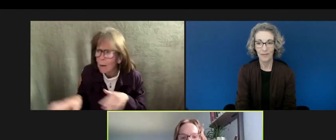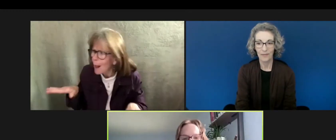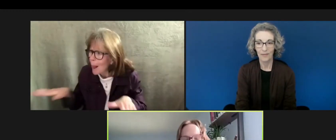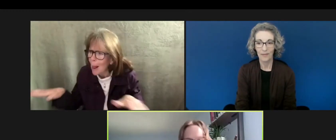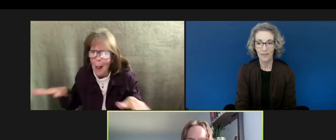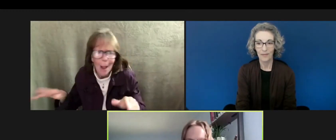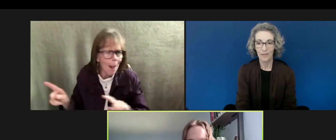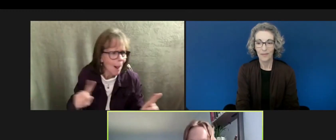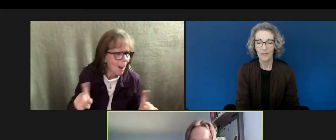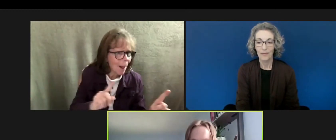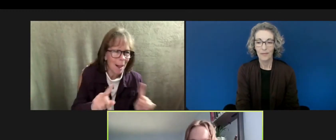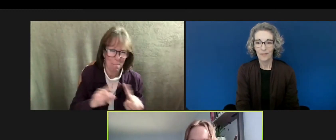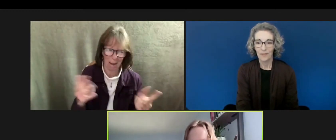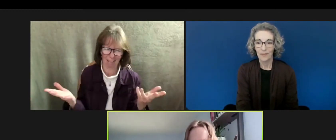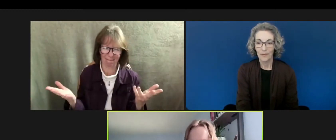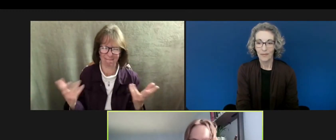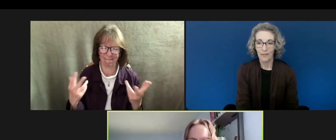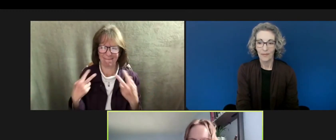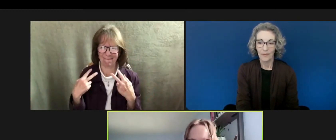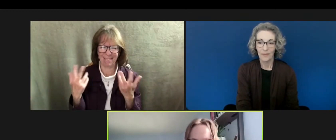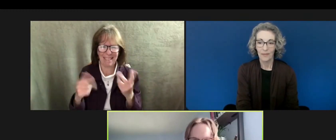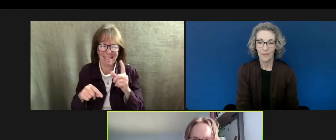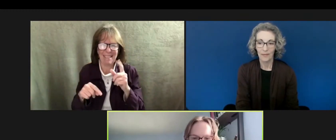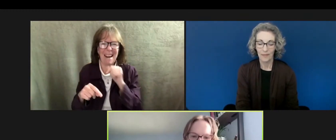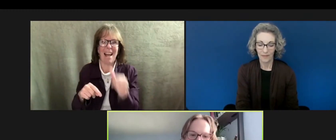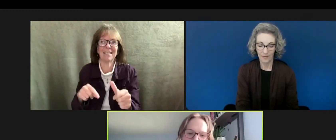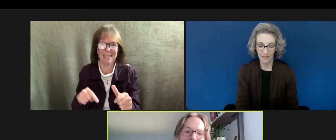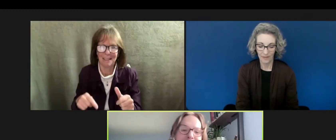But just to get us warmed up using Slido,